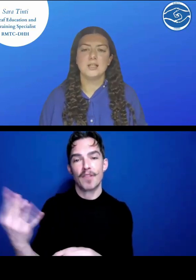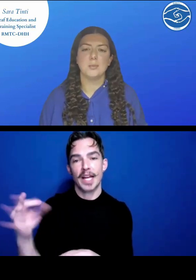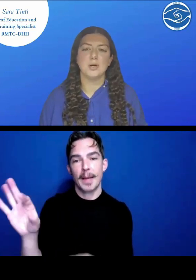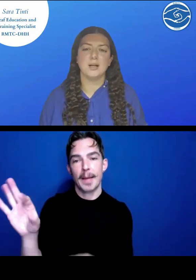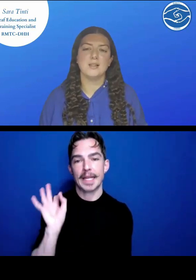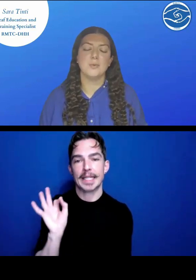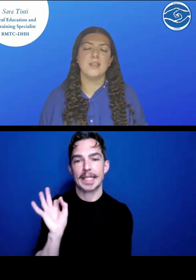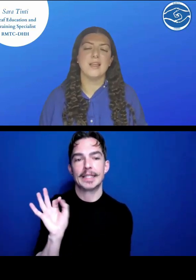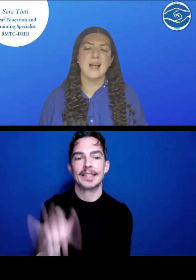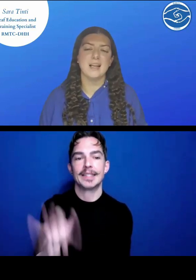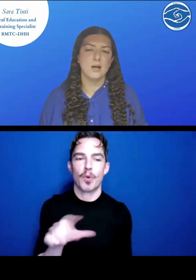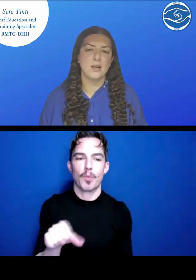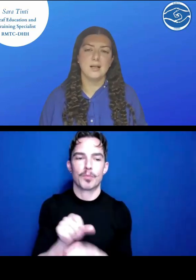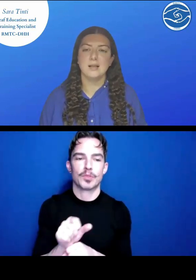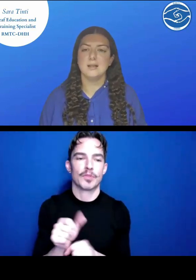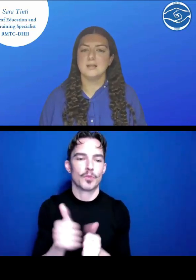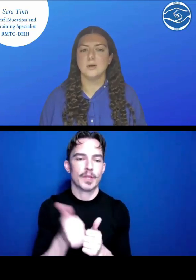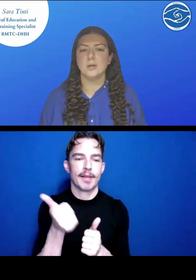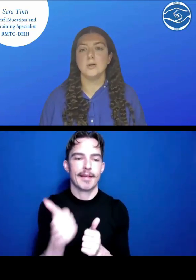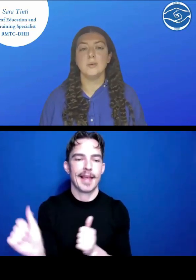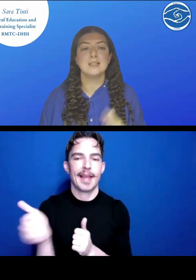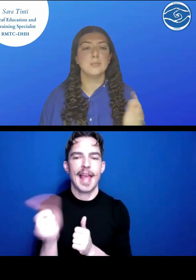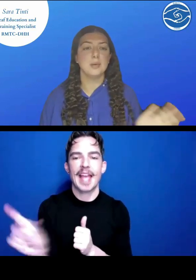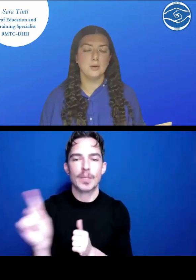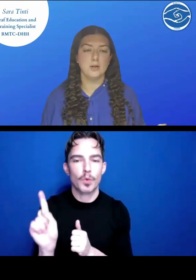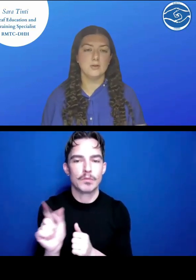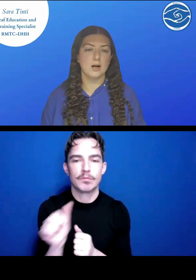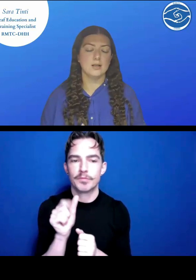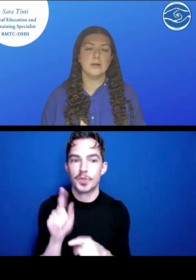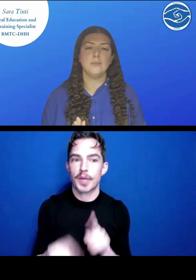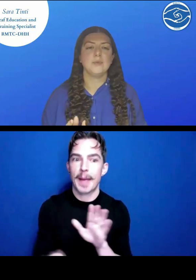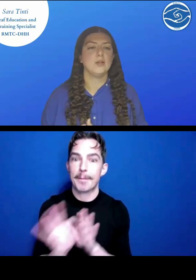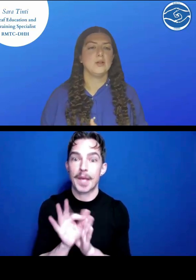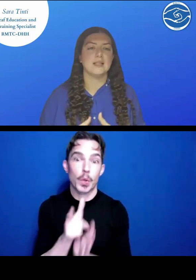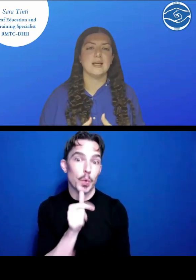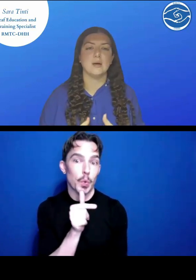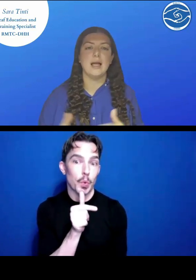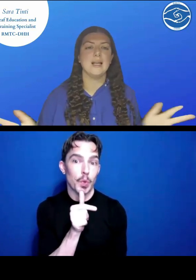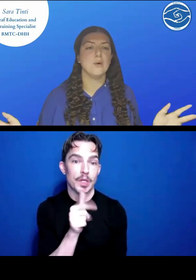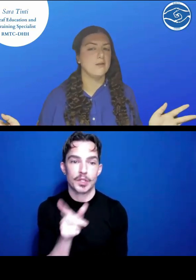just book us with anyone. So you don't get to pick who you talk to. You'll just get any one